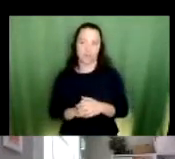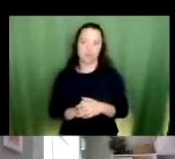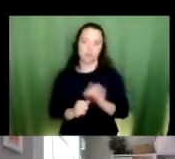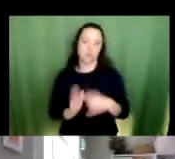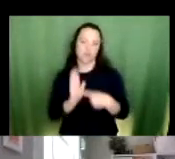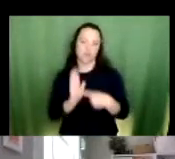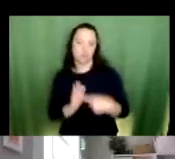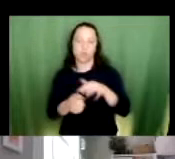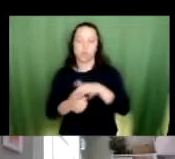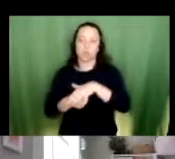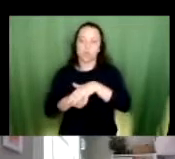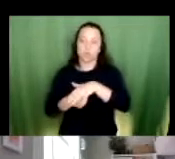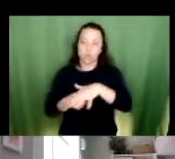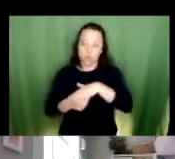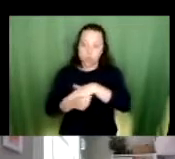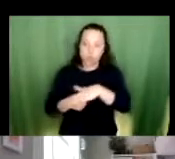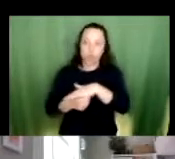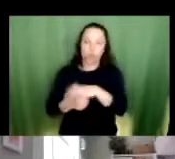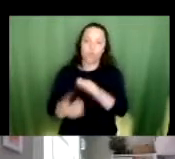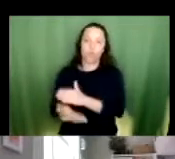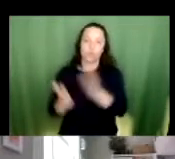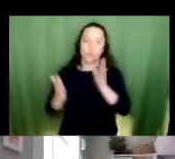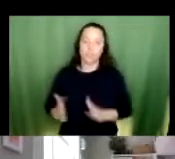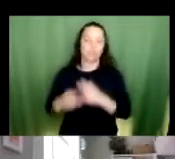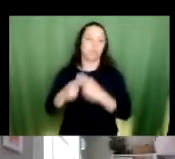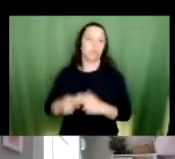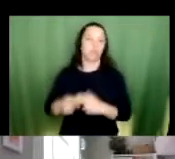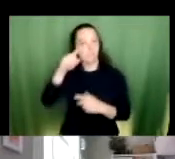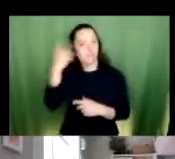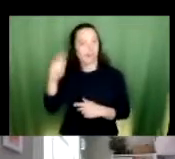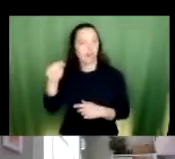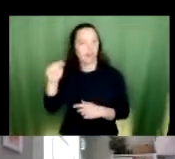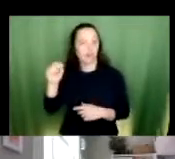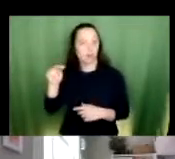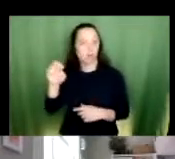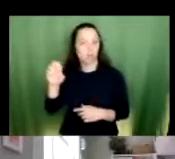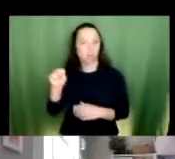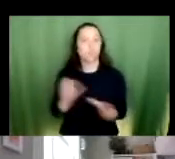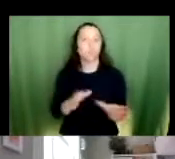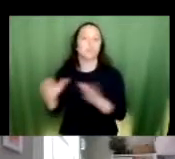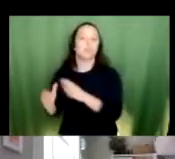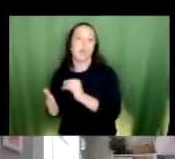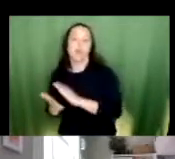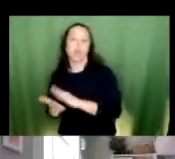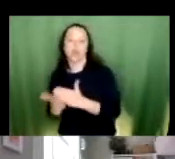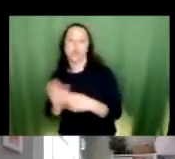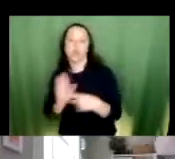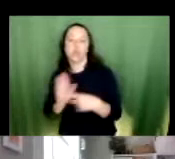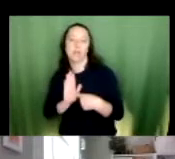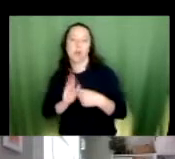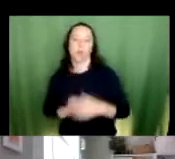called Black Tones, cooking demo, and it will feature our local chef Chrissie Brown.